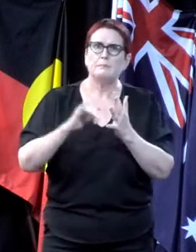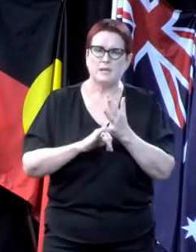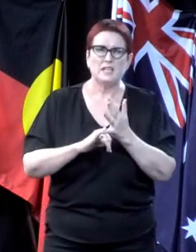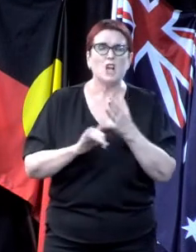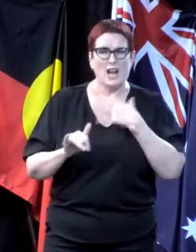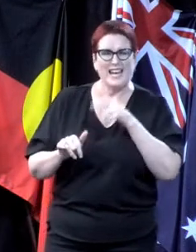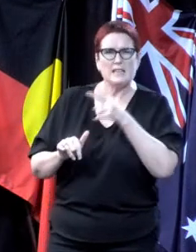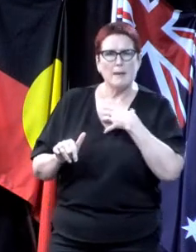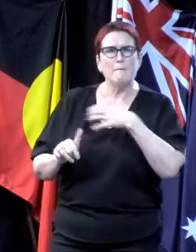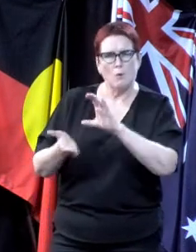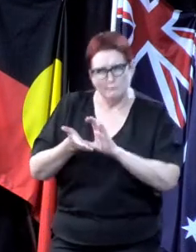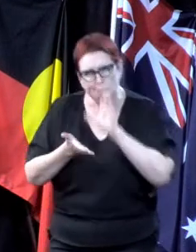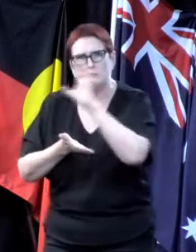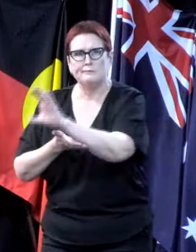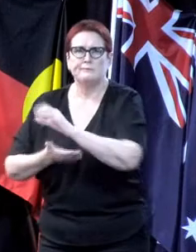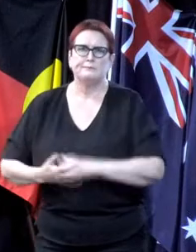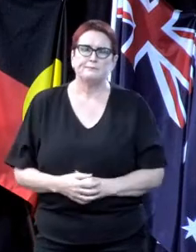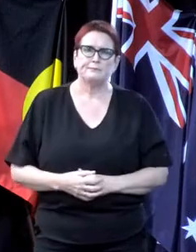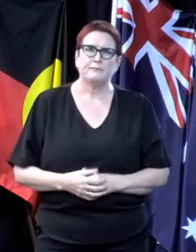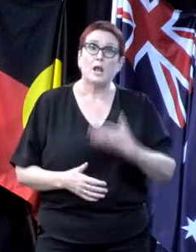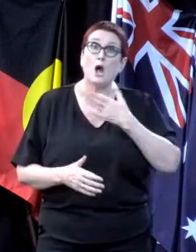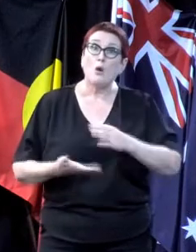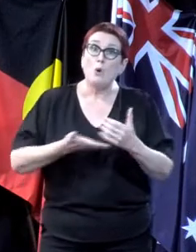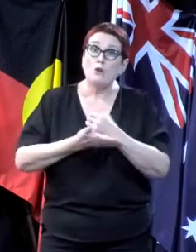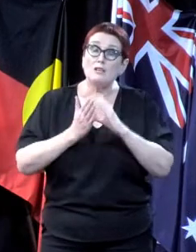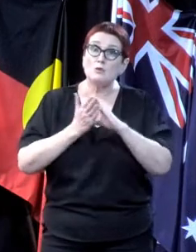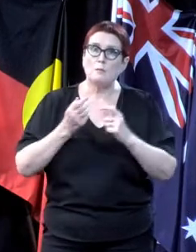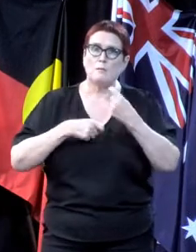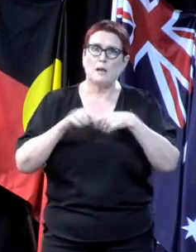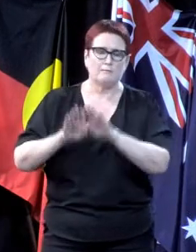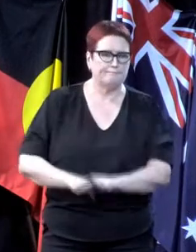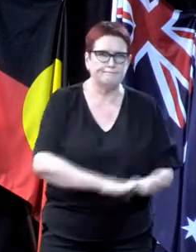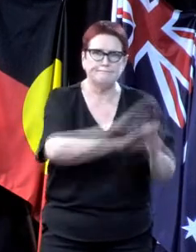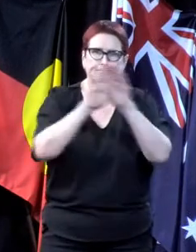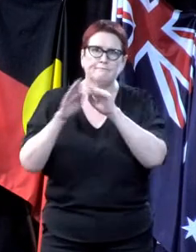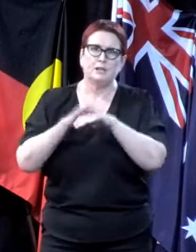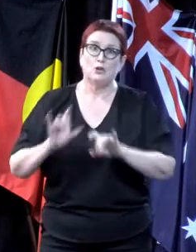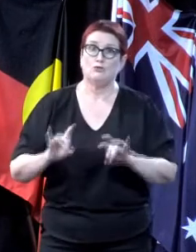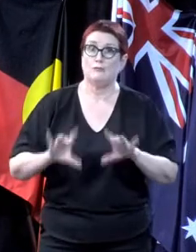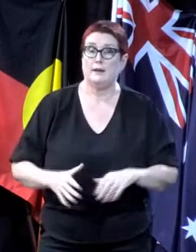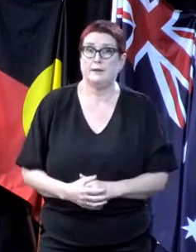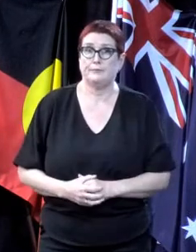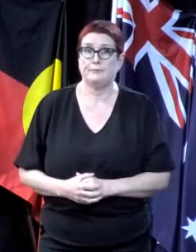I would like this resourcing model to be national so that verifications are accepted from state to state.